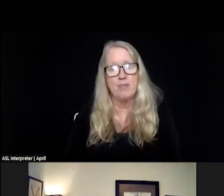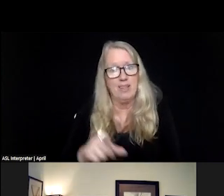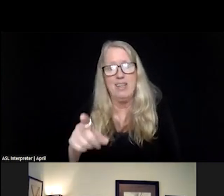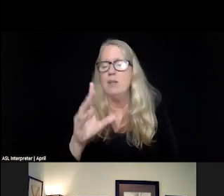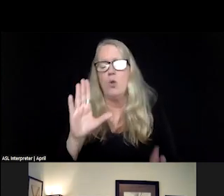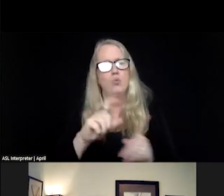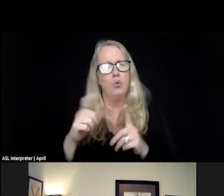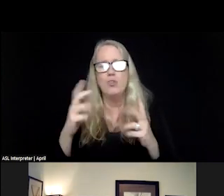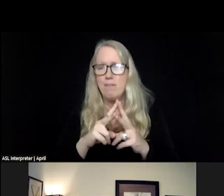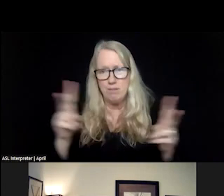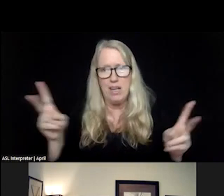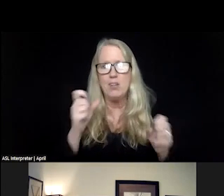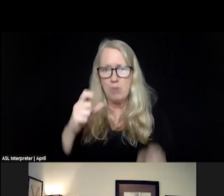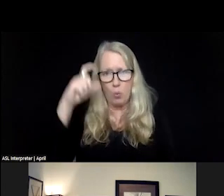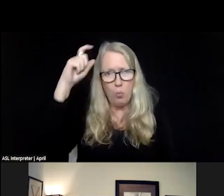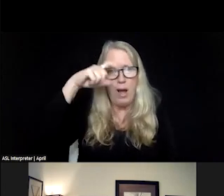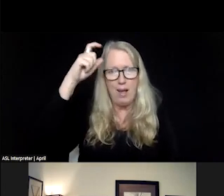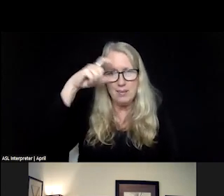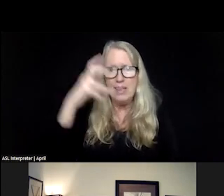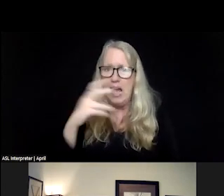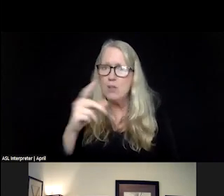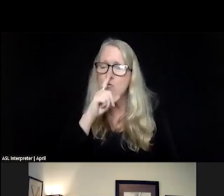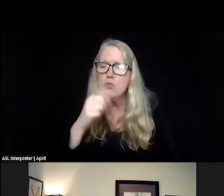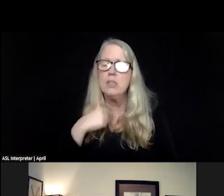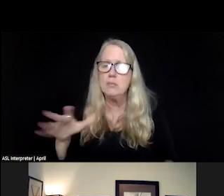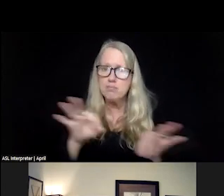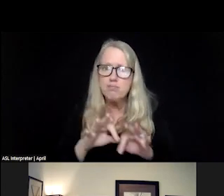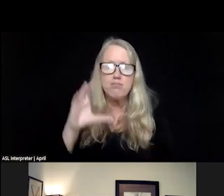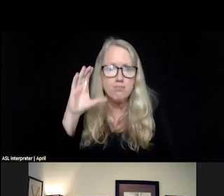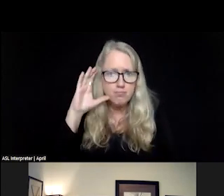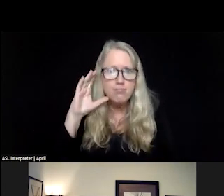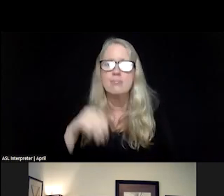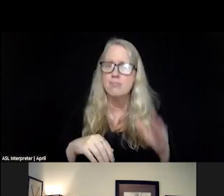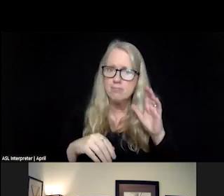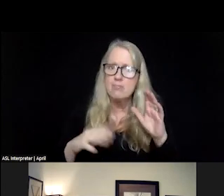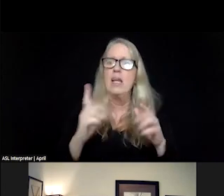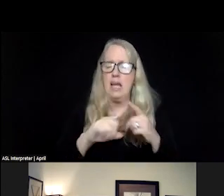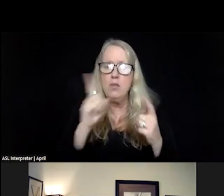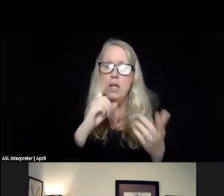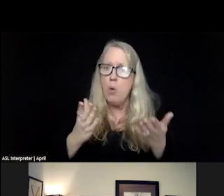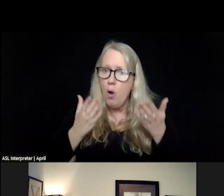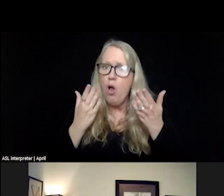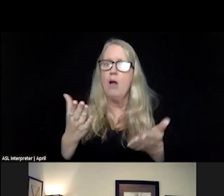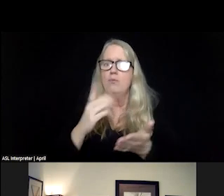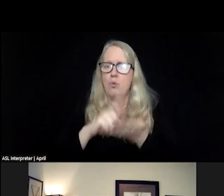AND BE A GOOD LISTENER AND OFFER WHAT THE COMMUNITY NEEDS SO